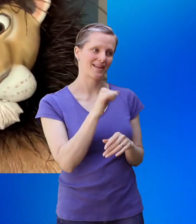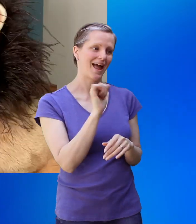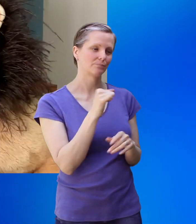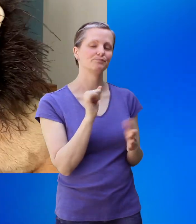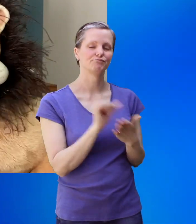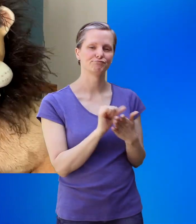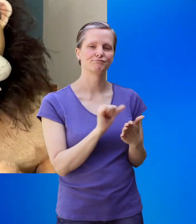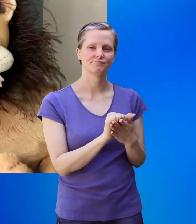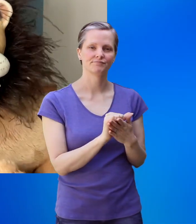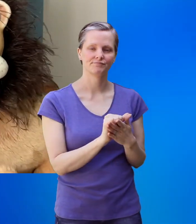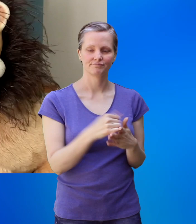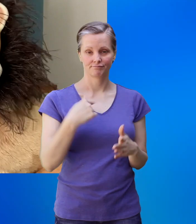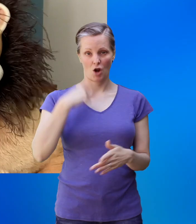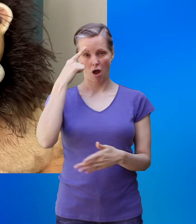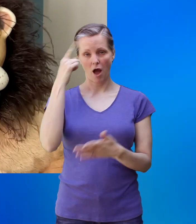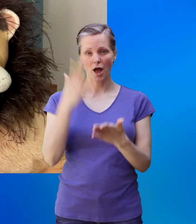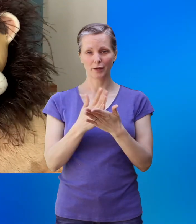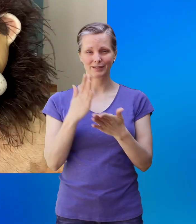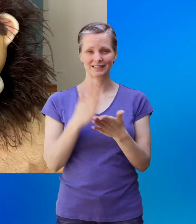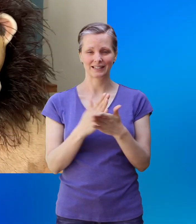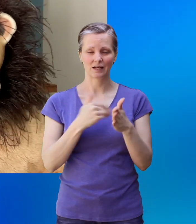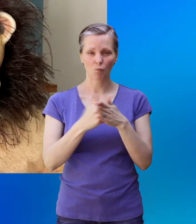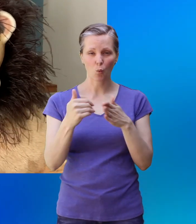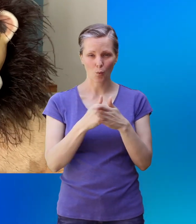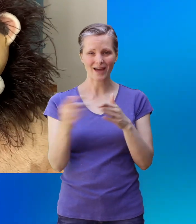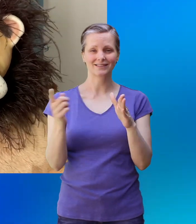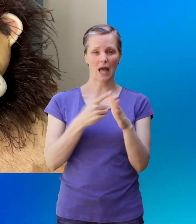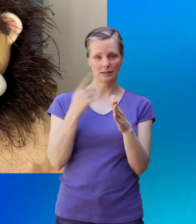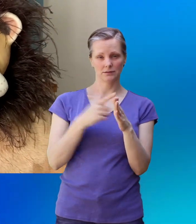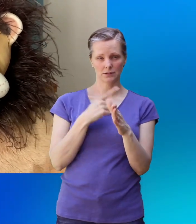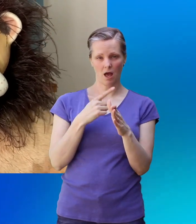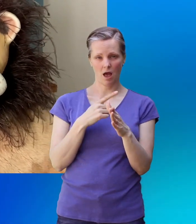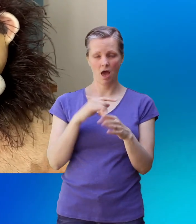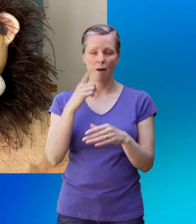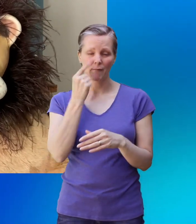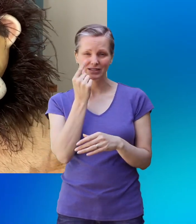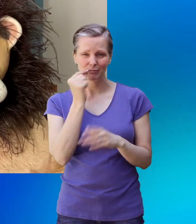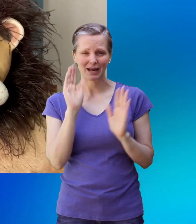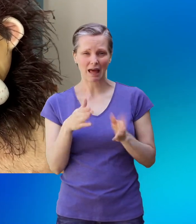Now, I believe there always is an answer. It might need looking for and really